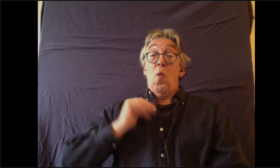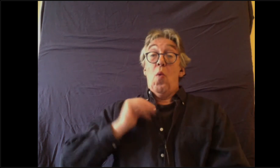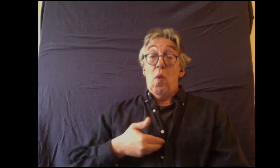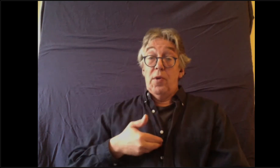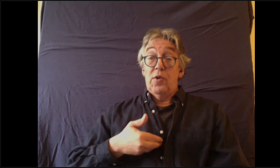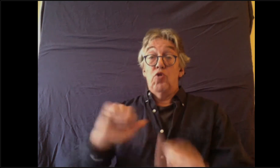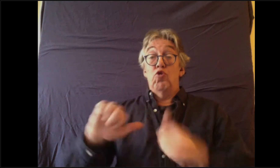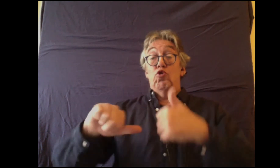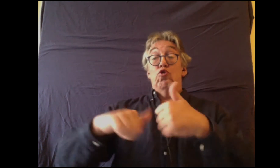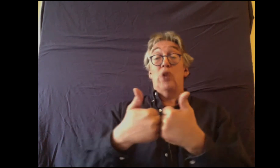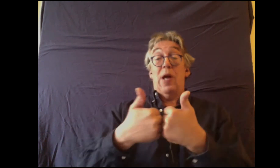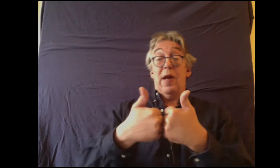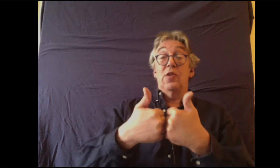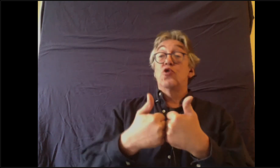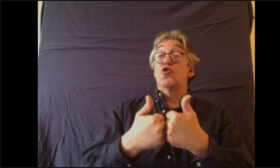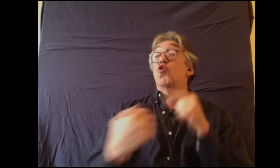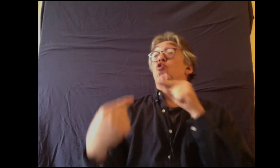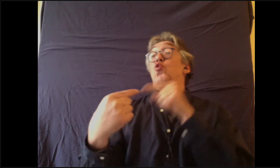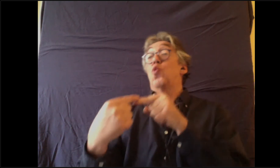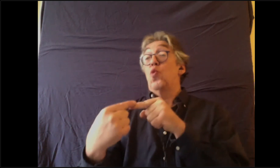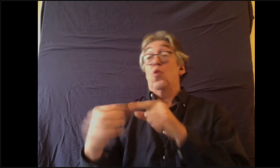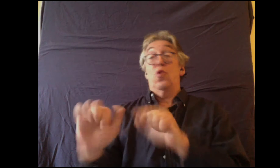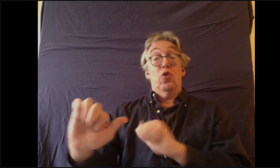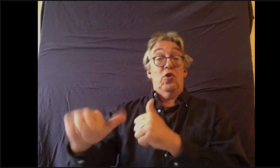She has a long experience in the field of disability.